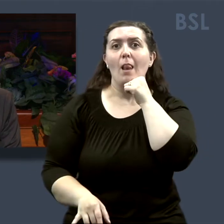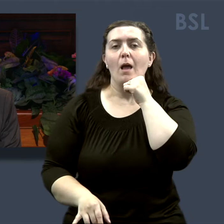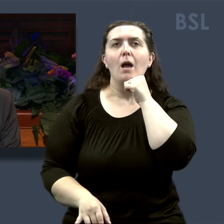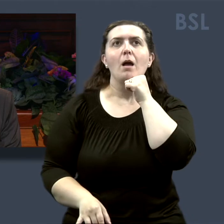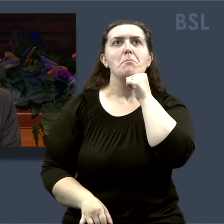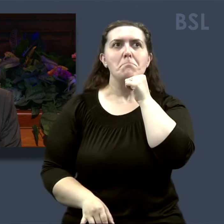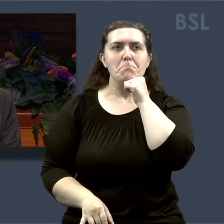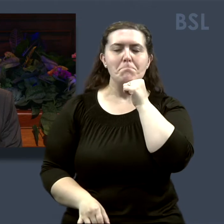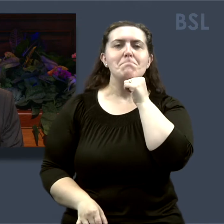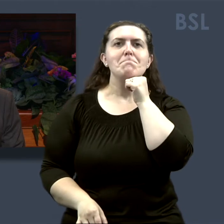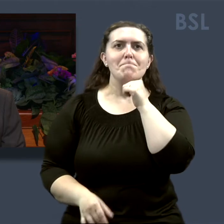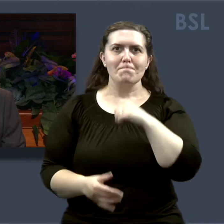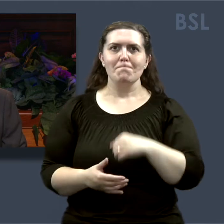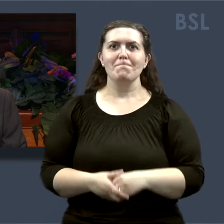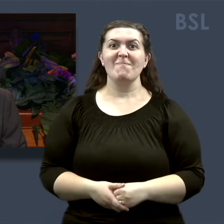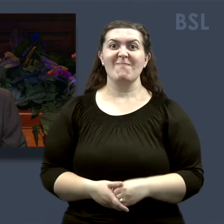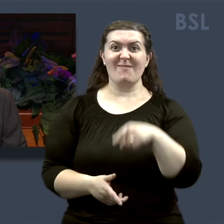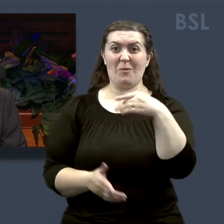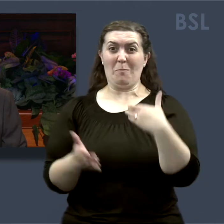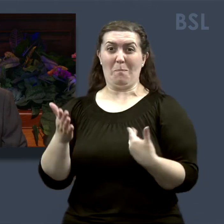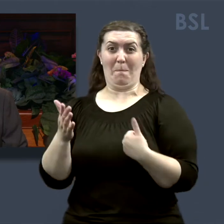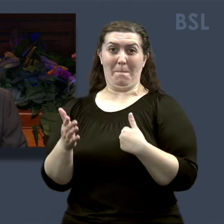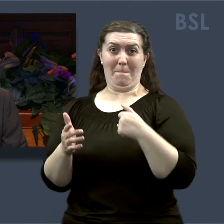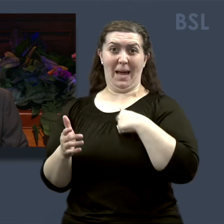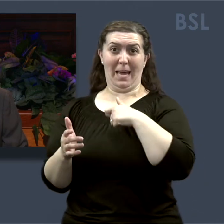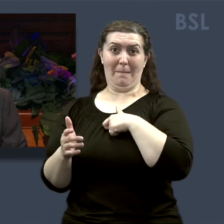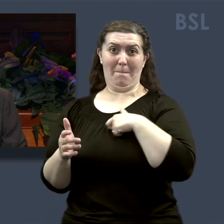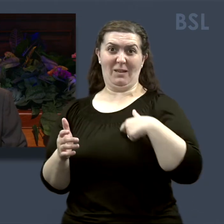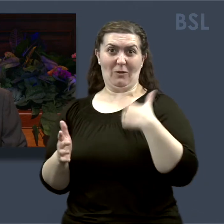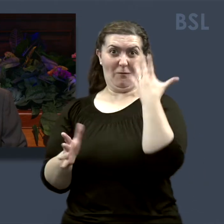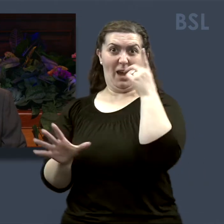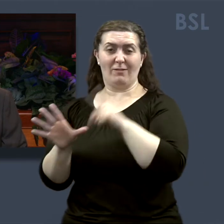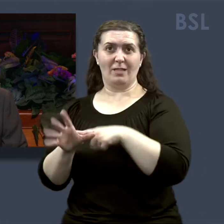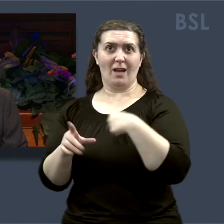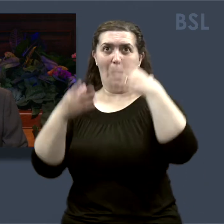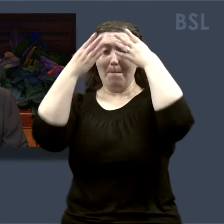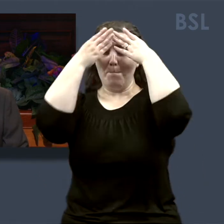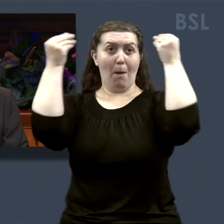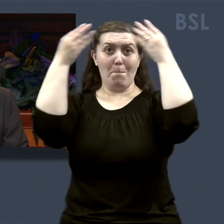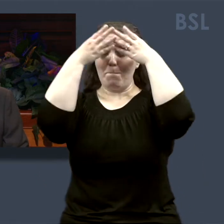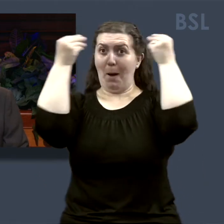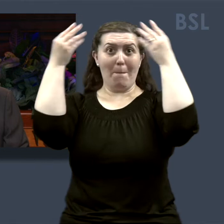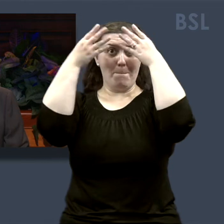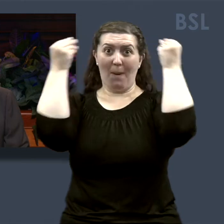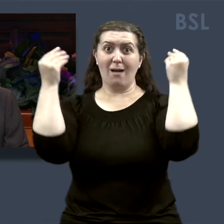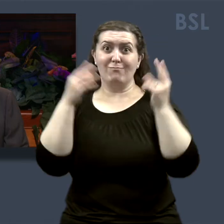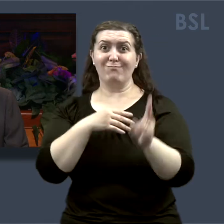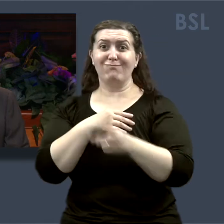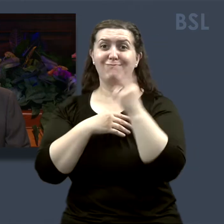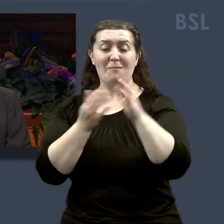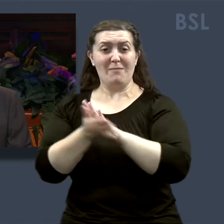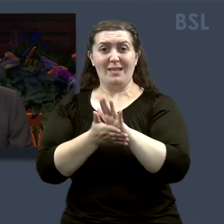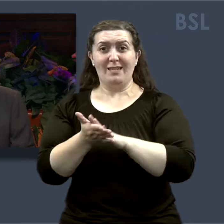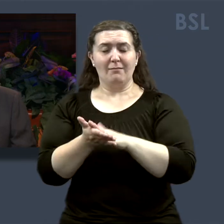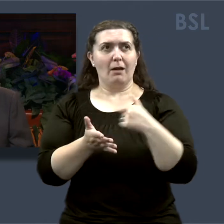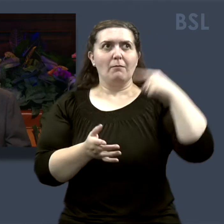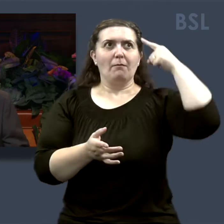And so my mind, being mostly blank during my … mission … , gave me the opportunity to bear testimony